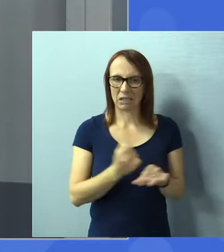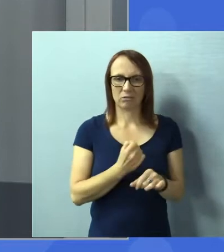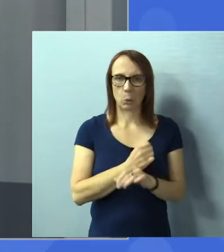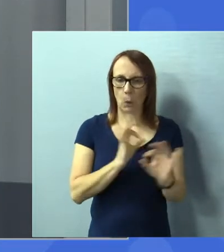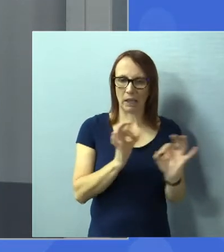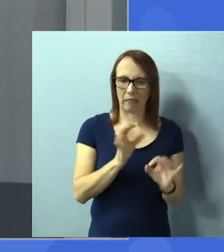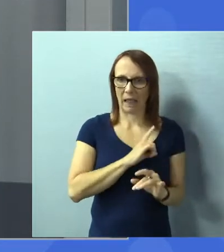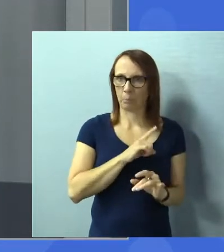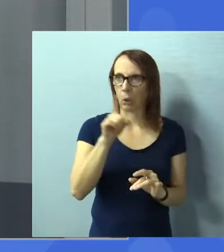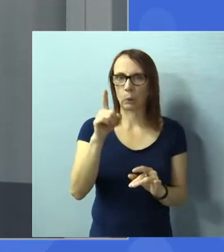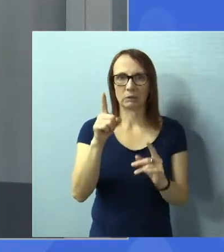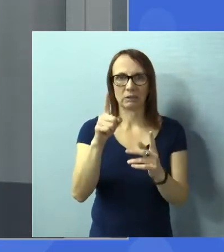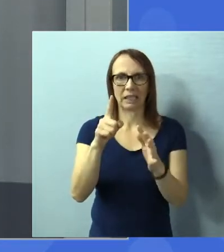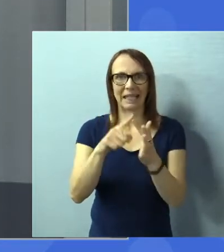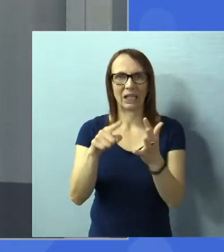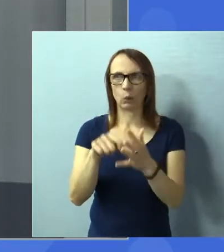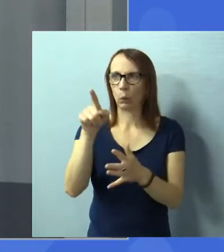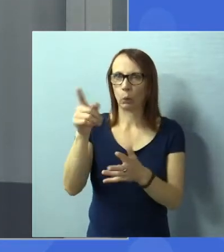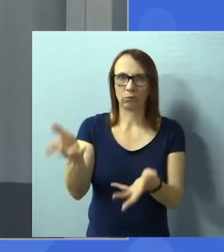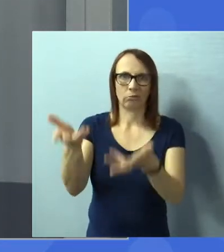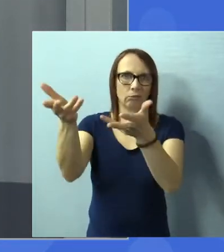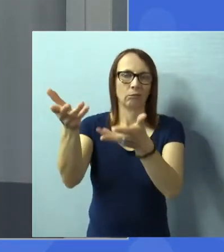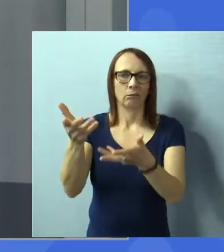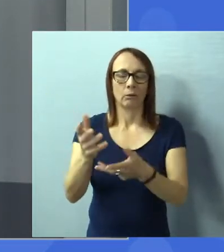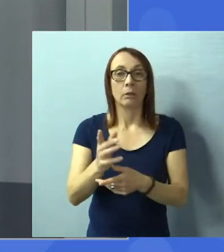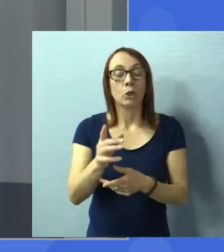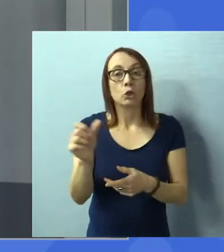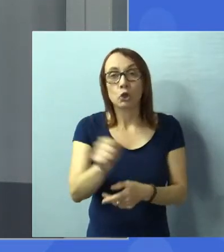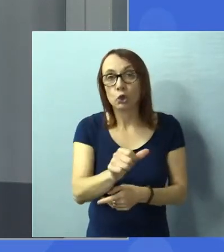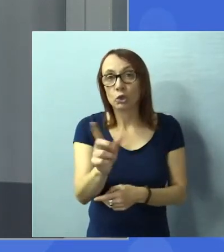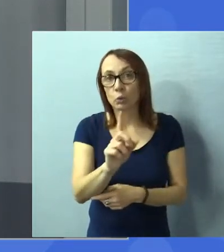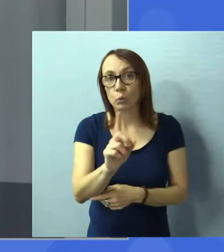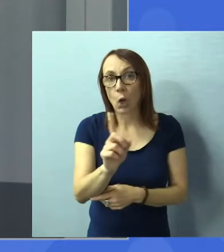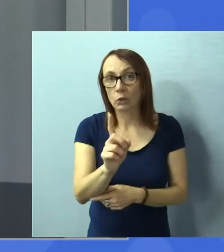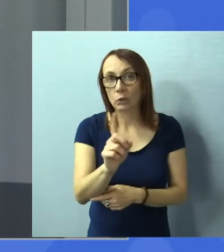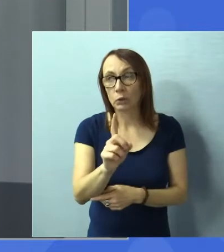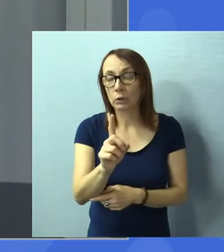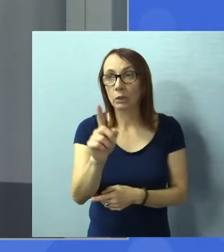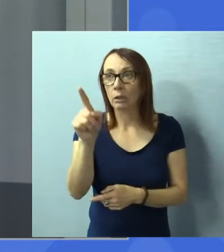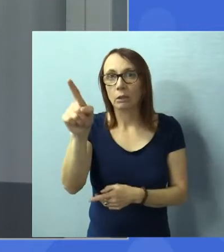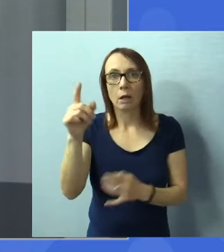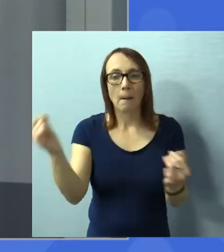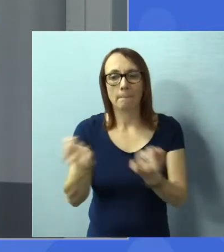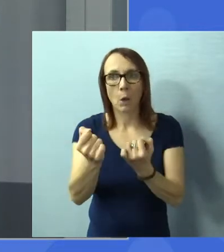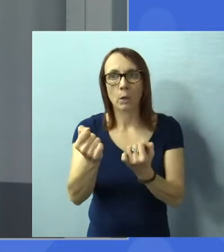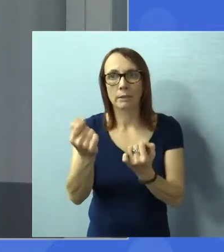exercised that label will be you what constitutionally should happen when those powers return and to what level of government will the return will reach